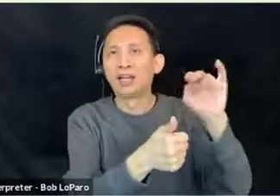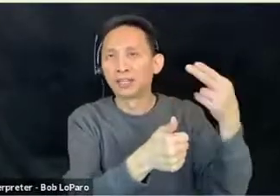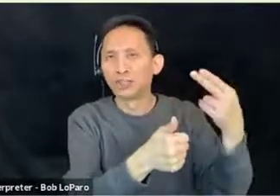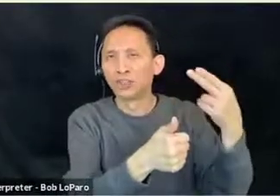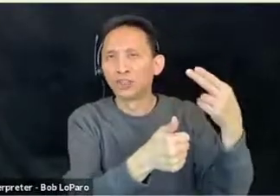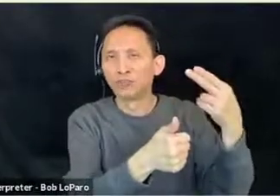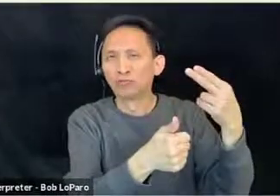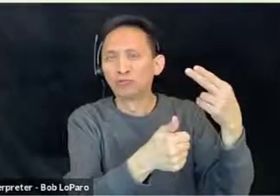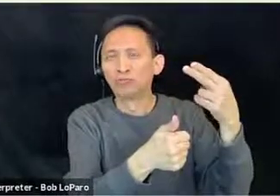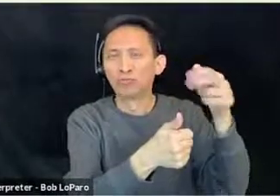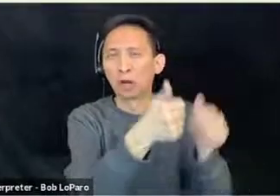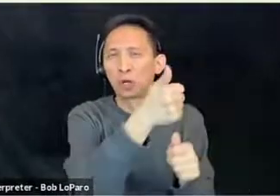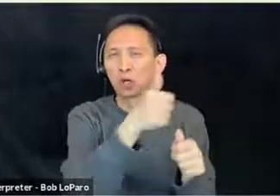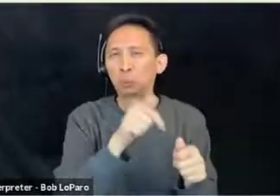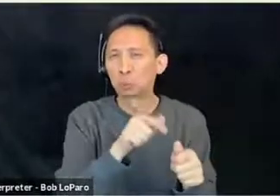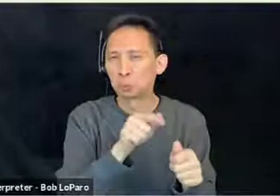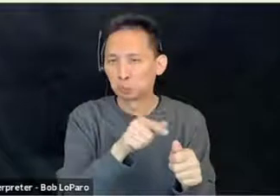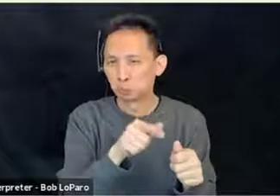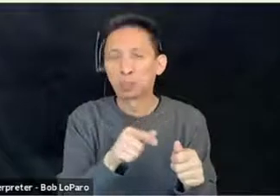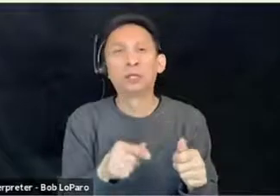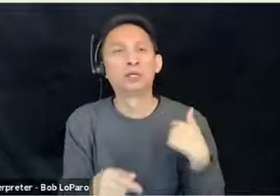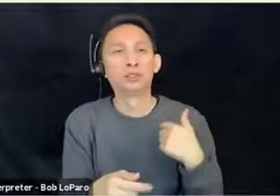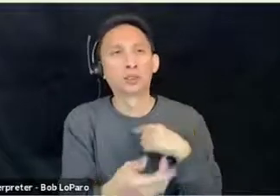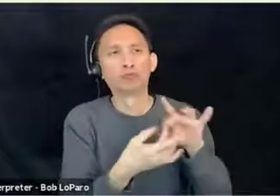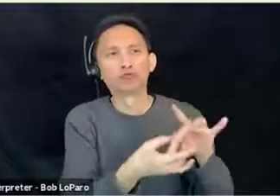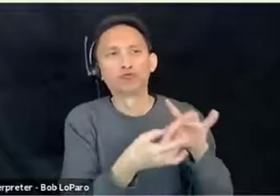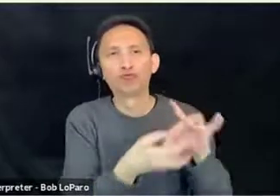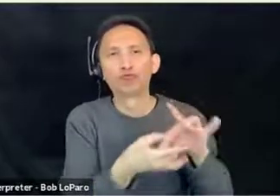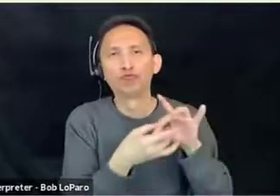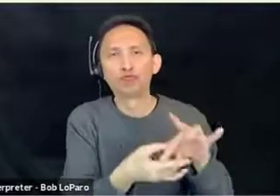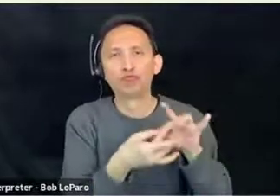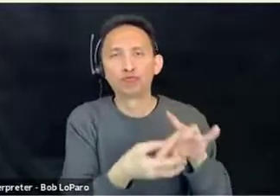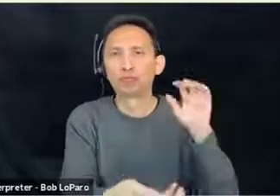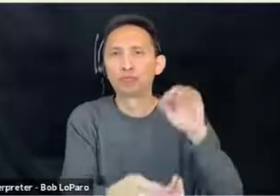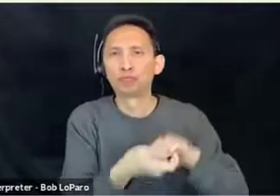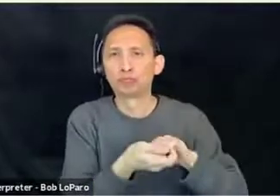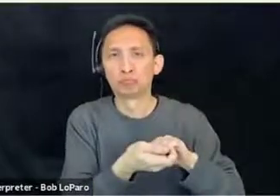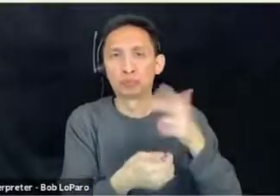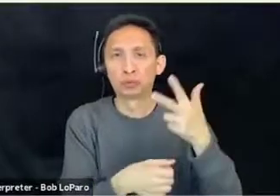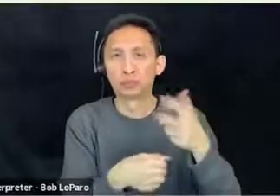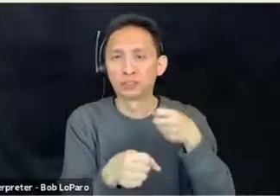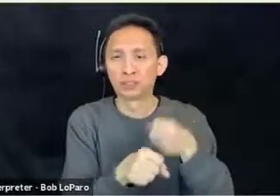and we've been doing that partnership for about three years with them.